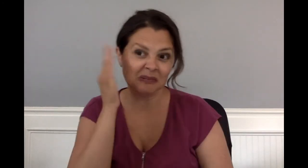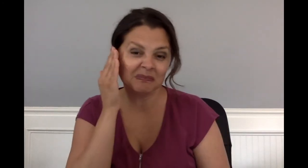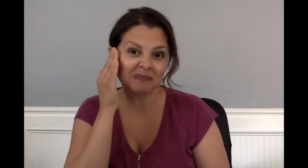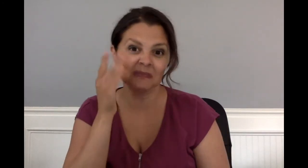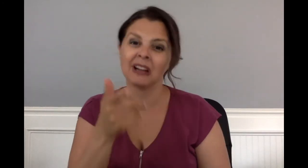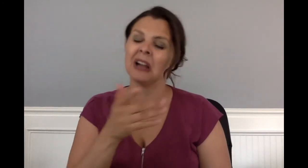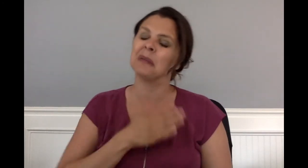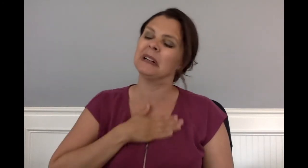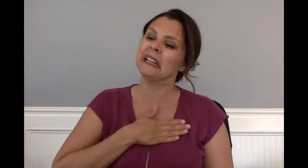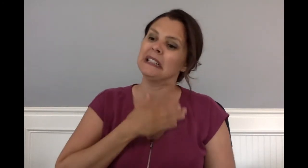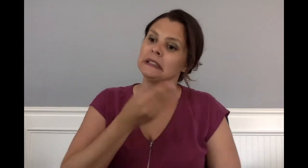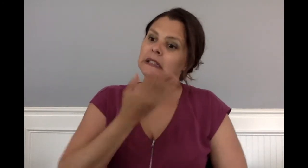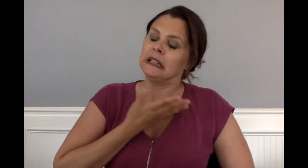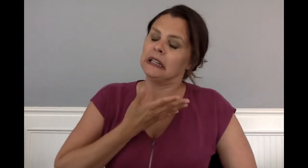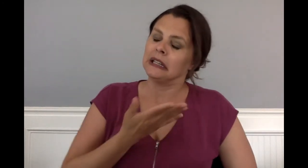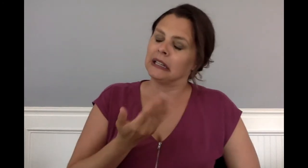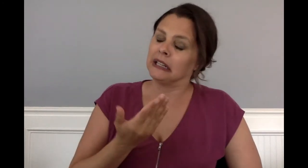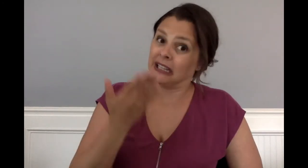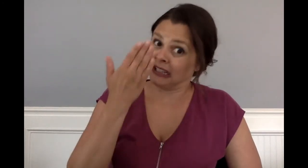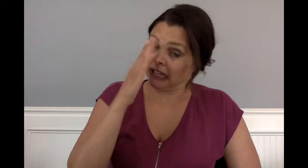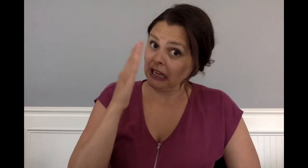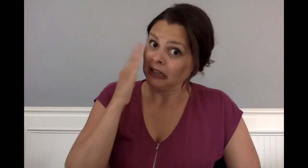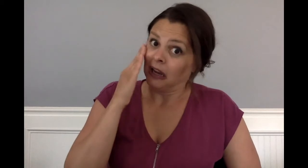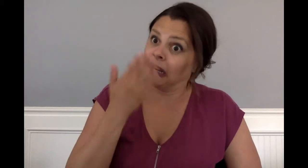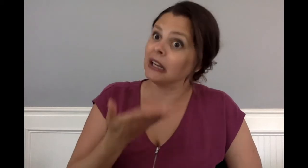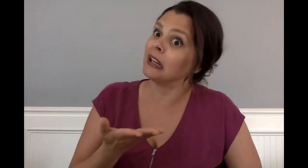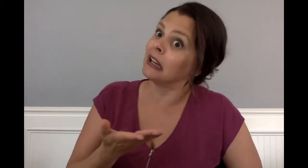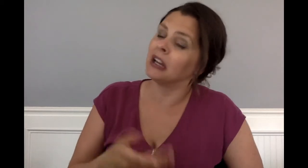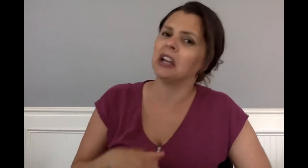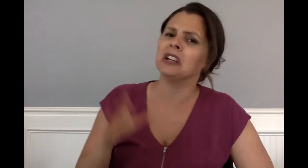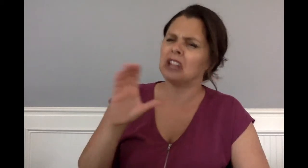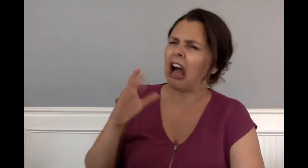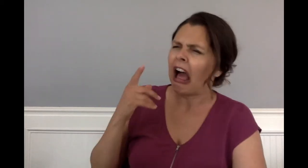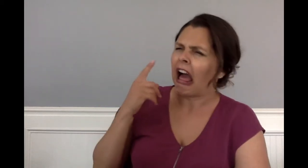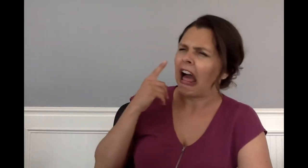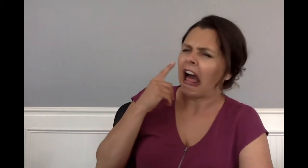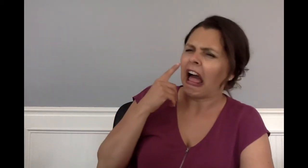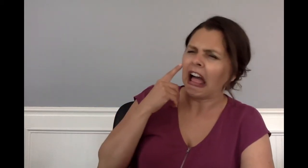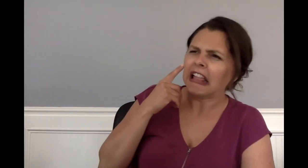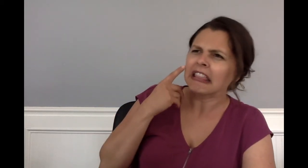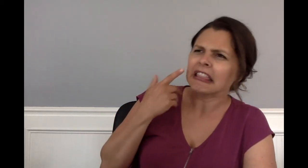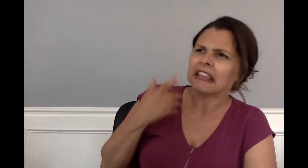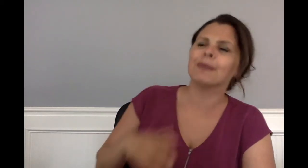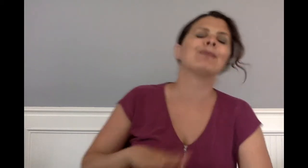“Please tell me you’ve heard of it?” “I think so—”